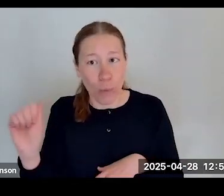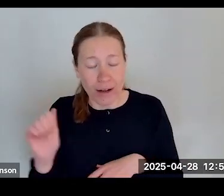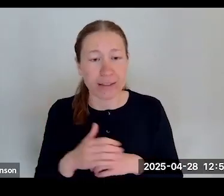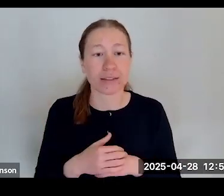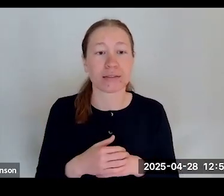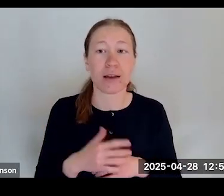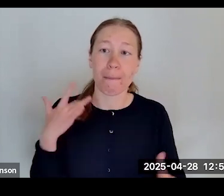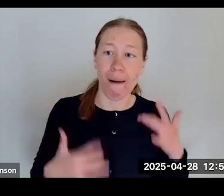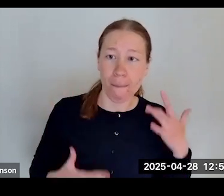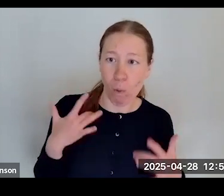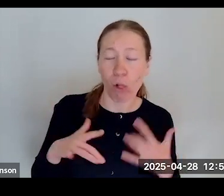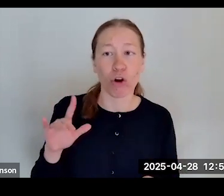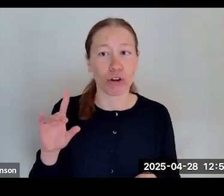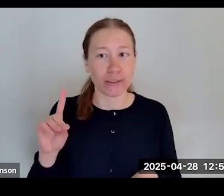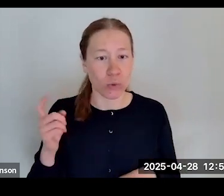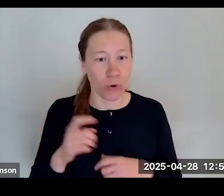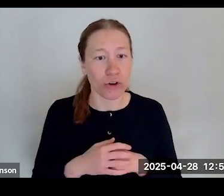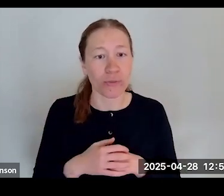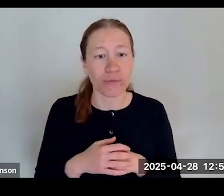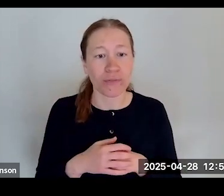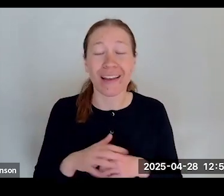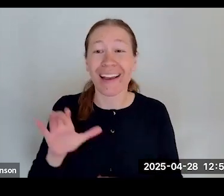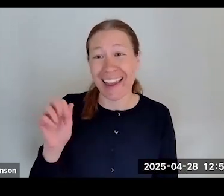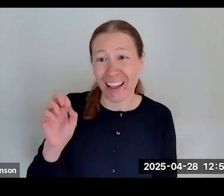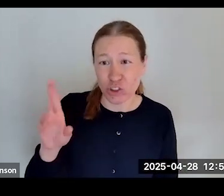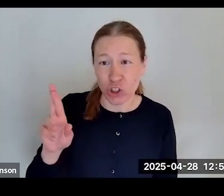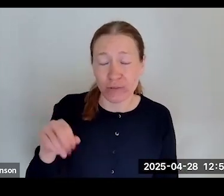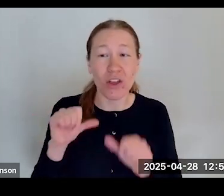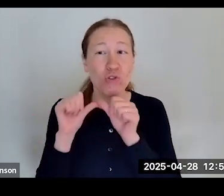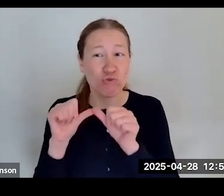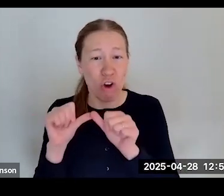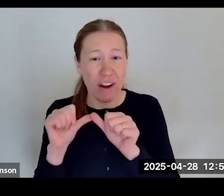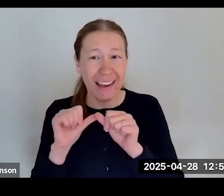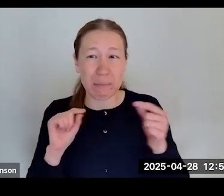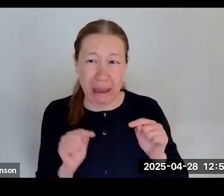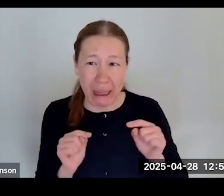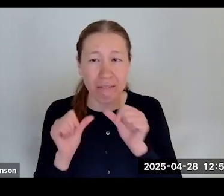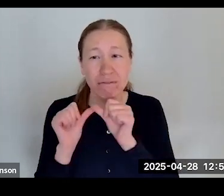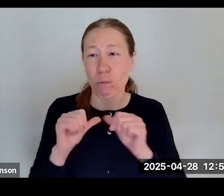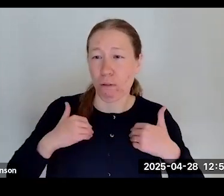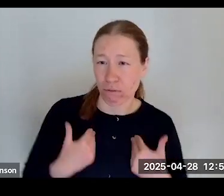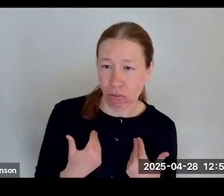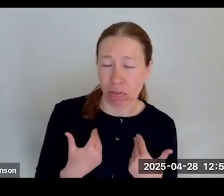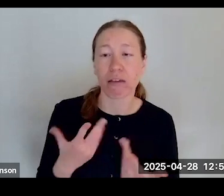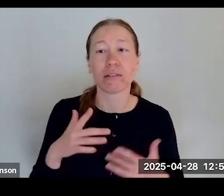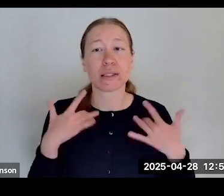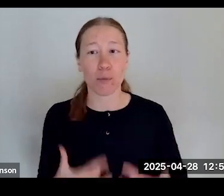bipolar disorder, cancer, chronic fatigue or pain, depression, diabetes,